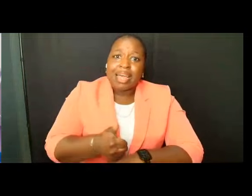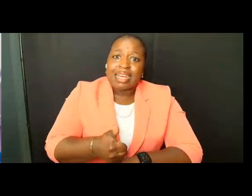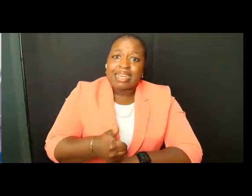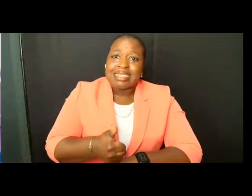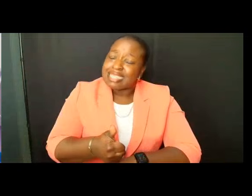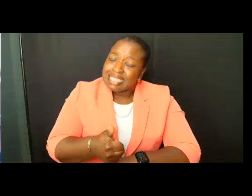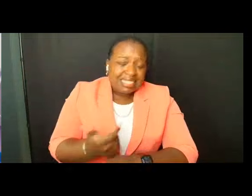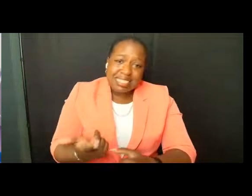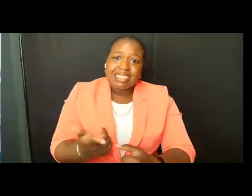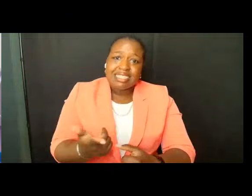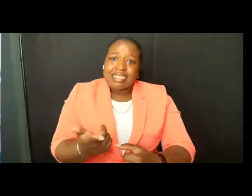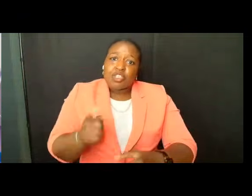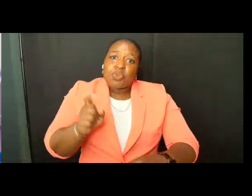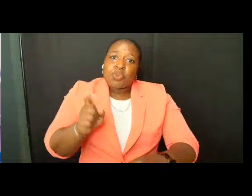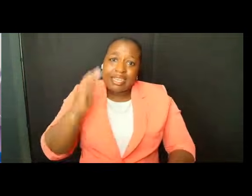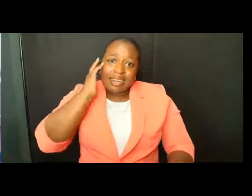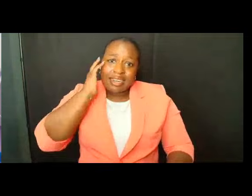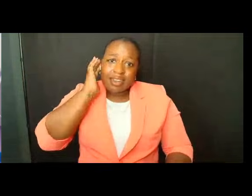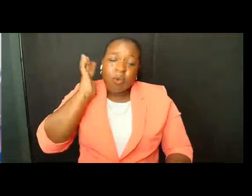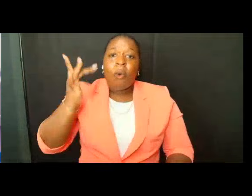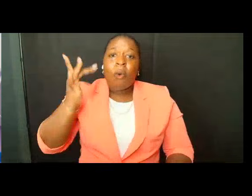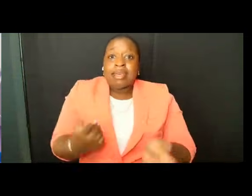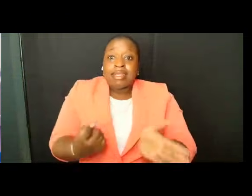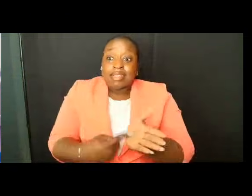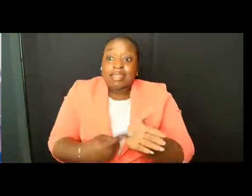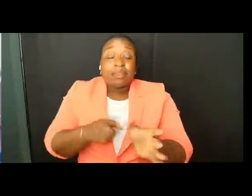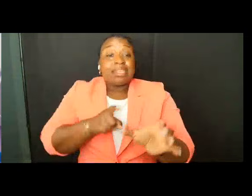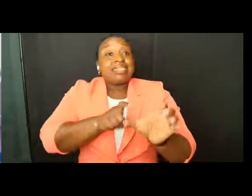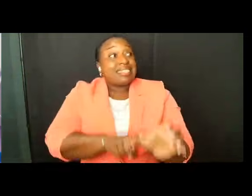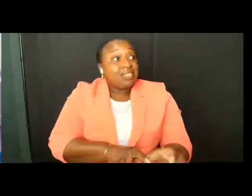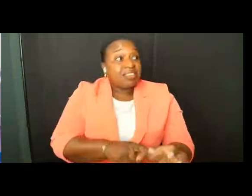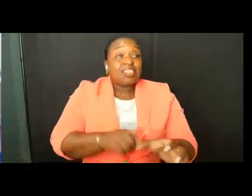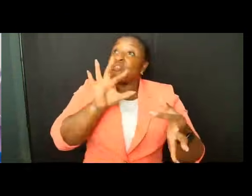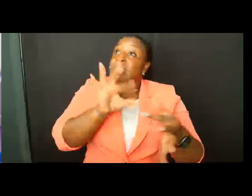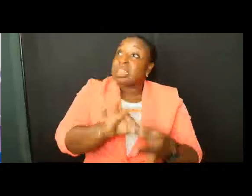to be related to sickle cell disease, your sickle cell related anxiety or depression might go away.